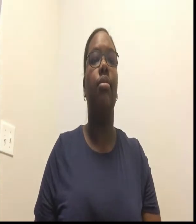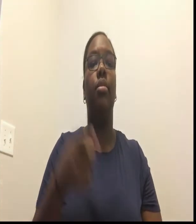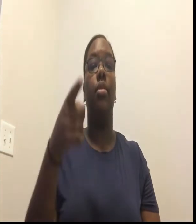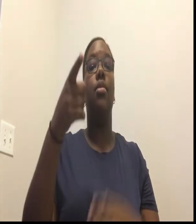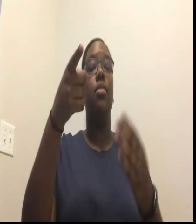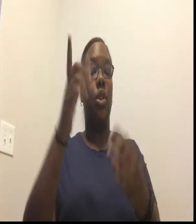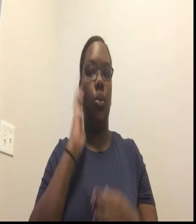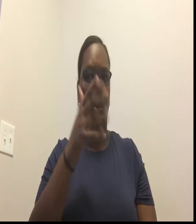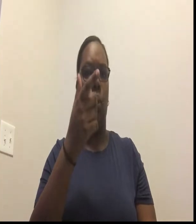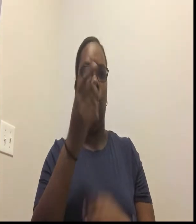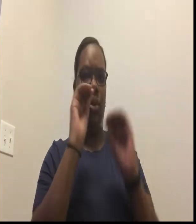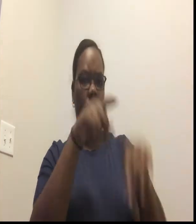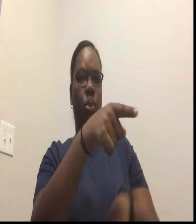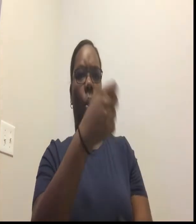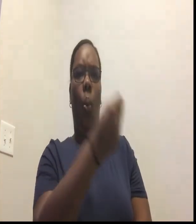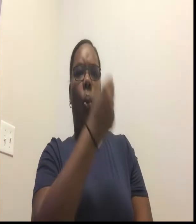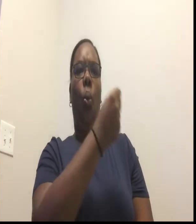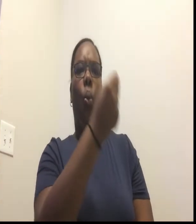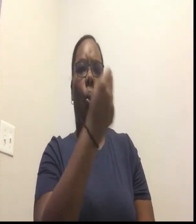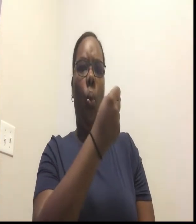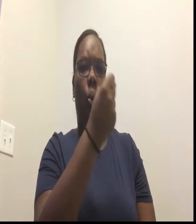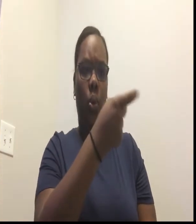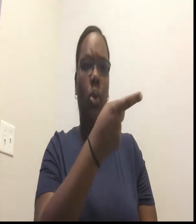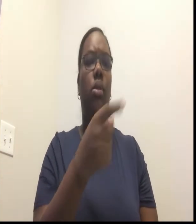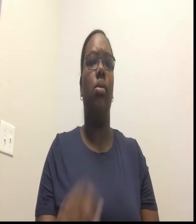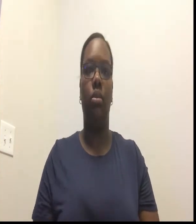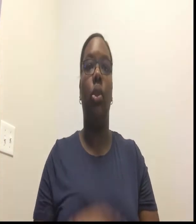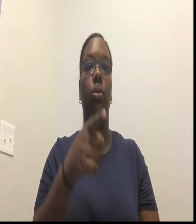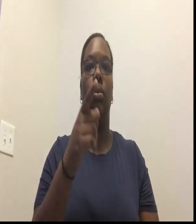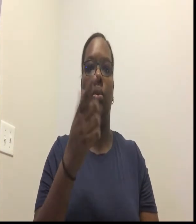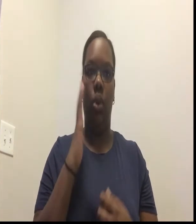further consideration of something. You want to put it on hold. You want to talk